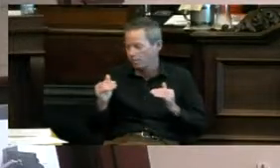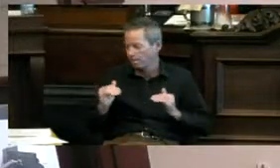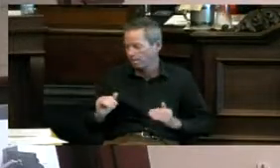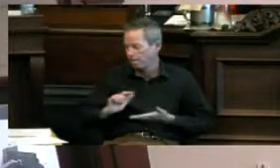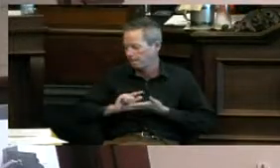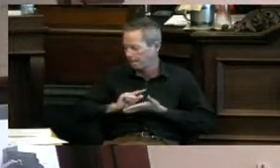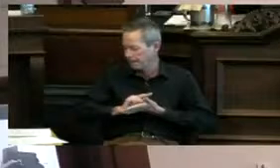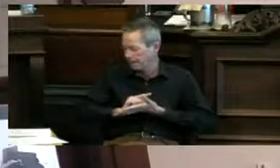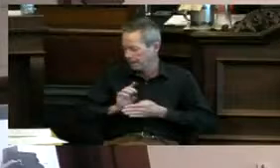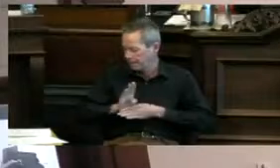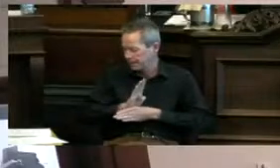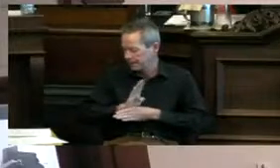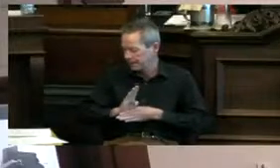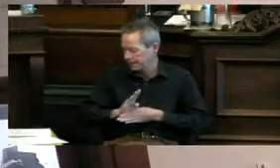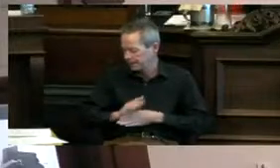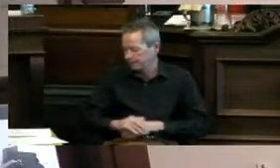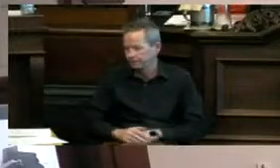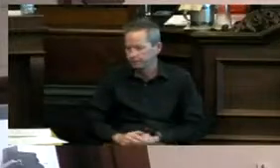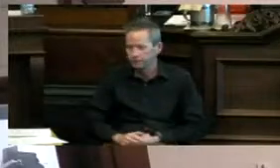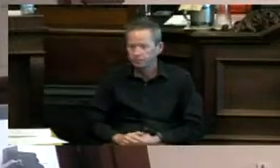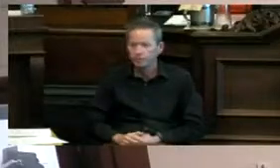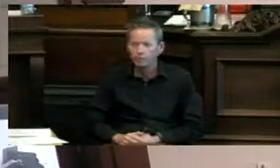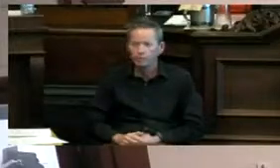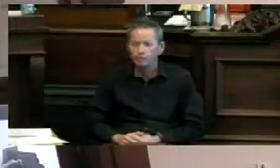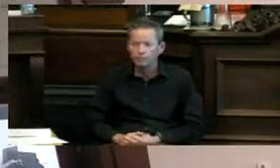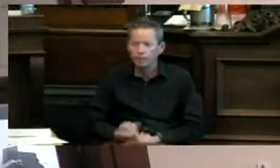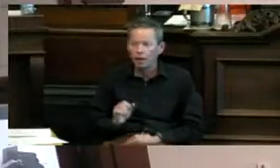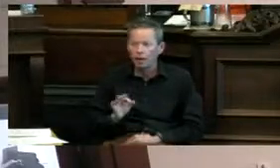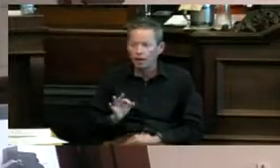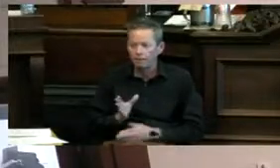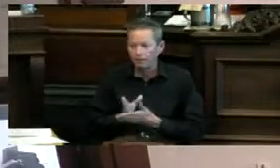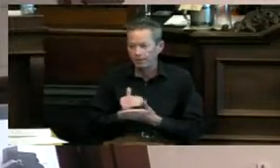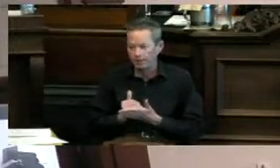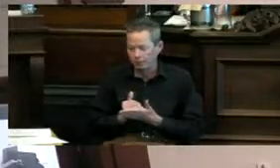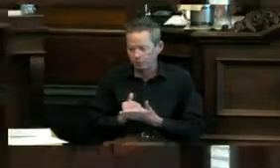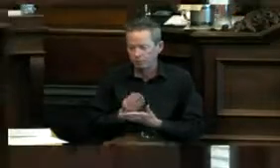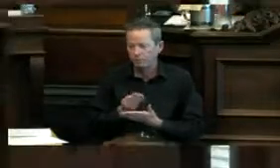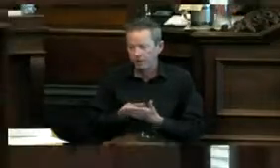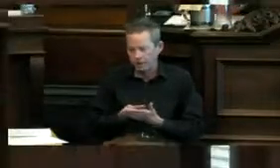show now that every member of council is here and we will move